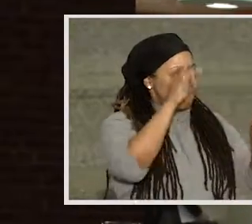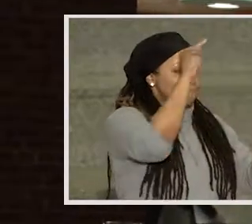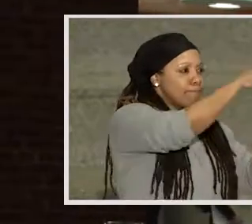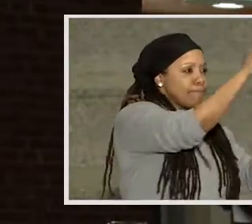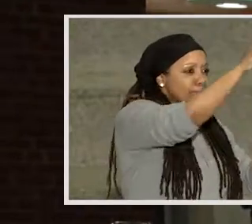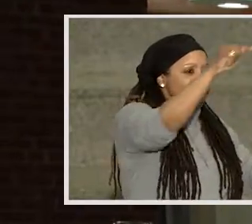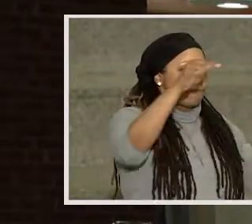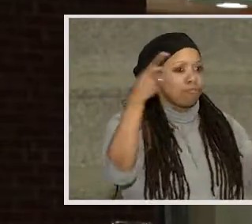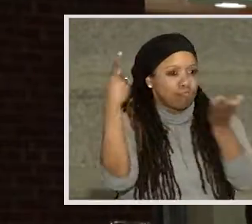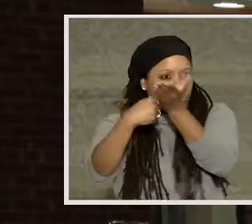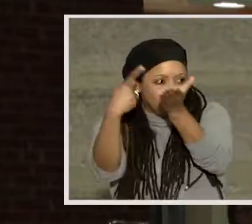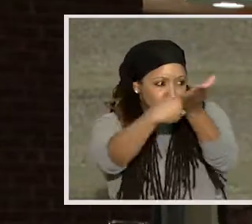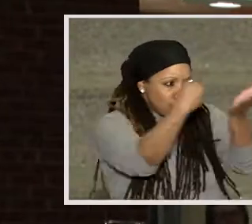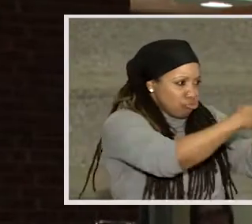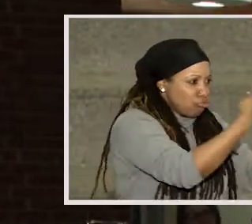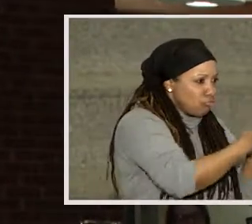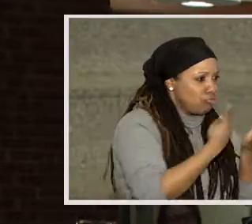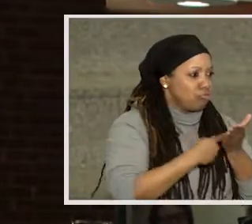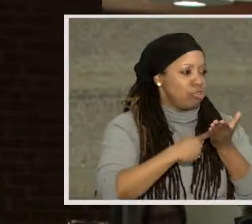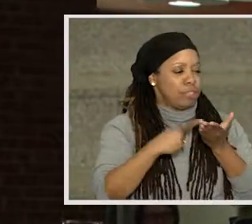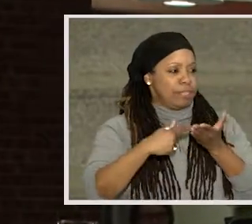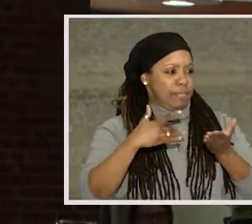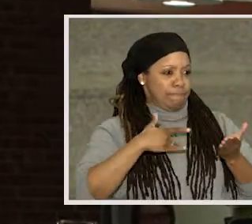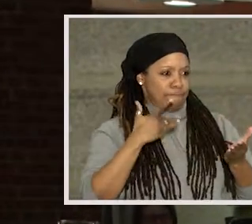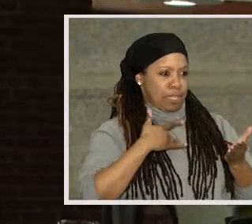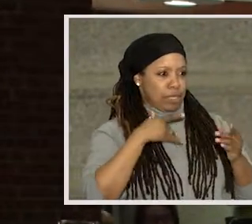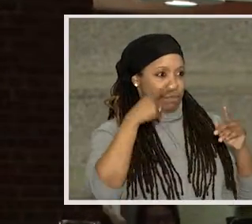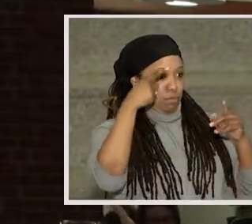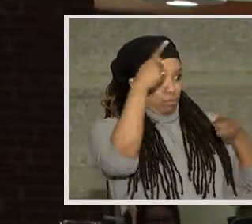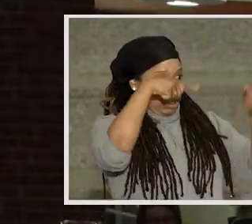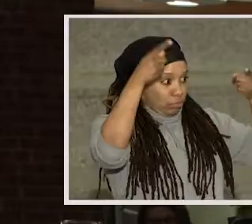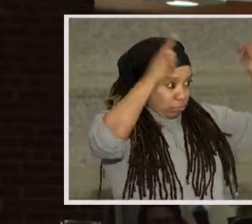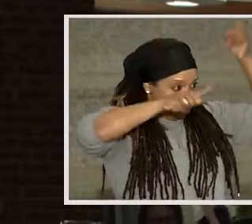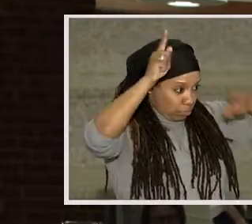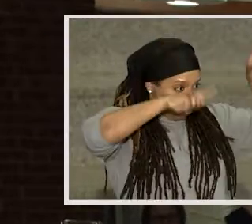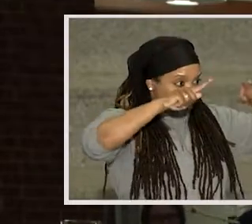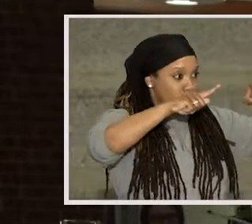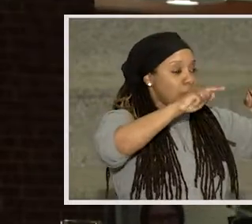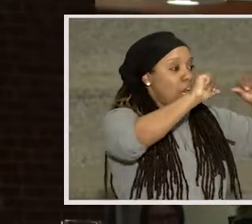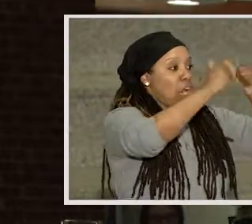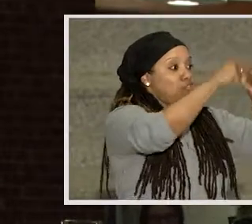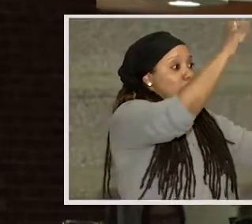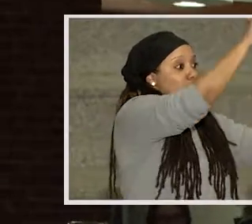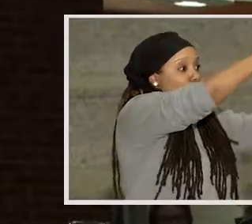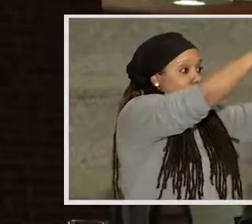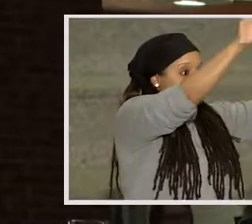AGENCIES THAT PROVIDE SUPPORTS TO THE MOST VULNERABLE DISTRICT RESIDENTS. THE MAYOR SPOKE ABOUT AND WE